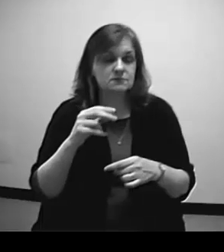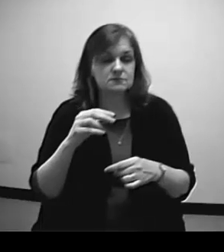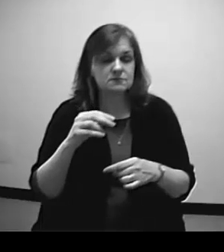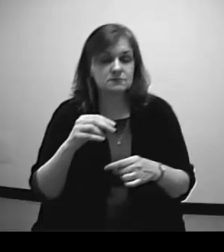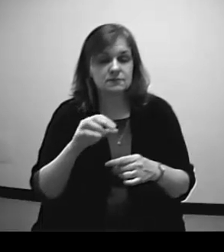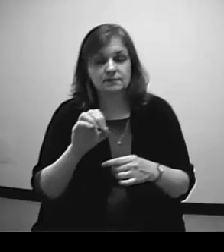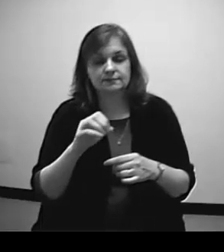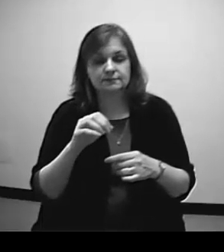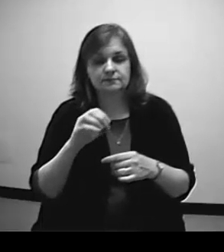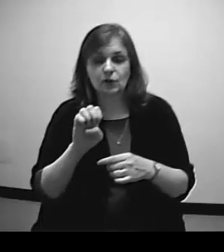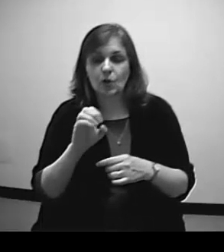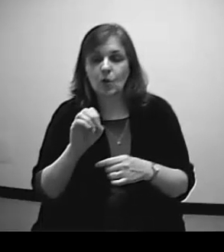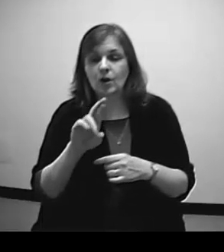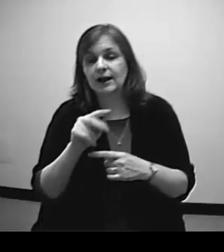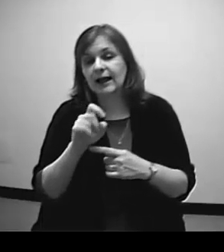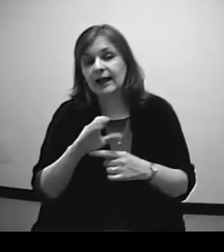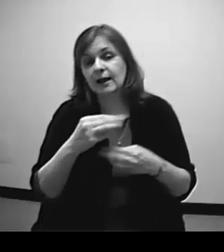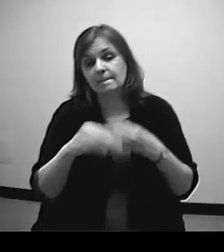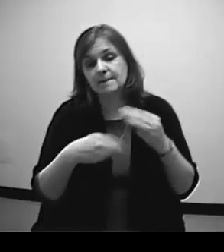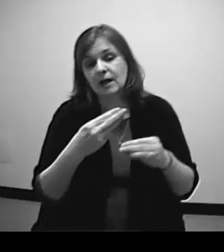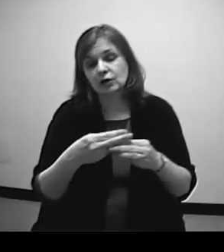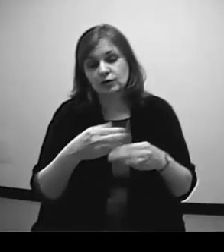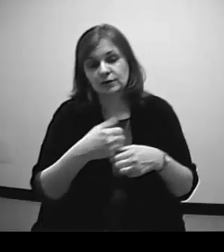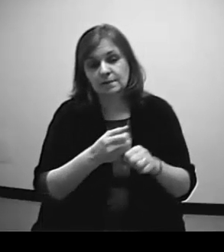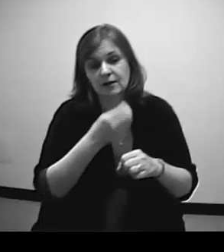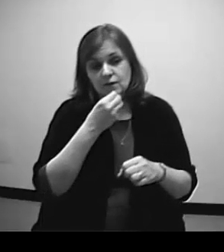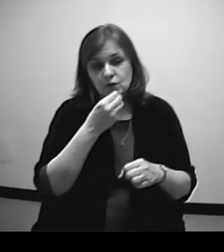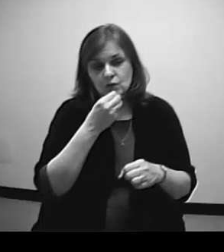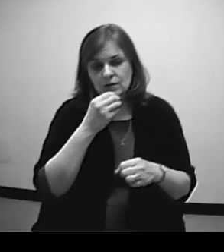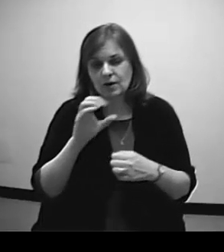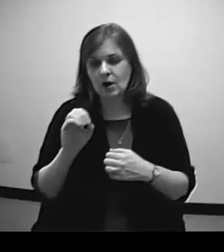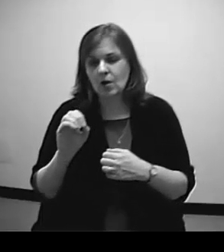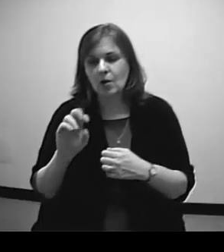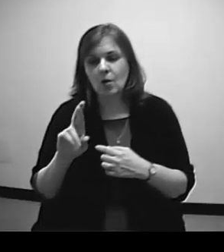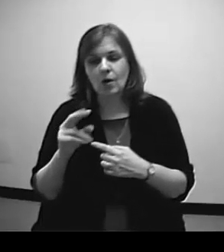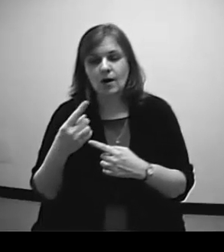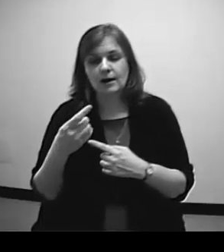when we say organic molecules here - we are going to talk about